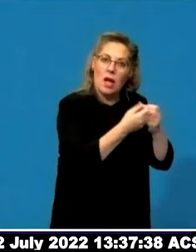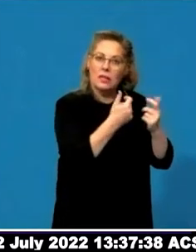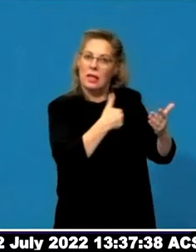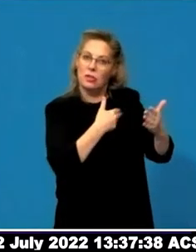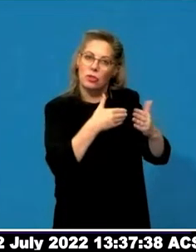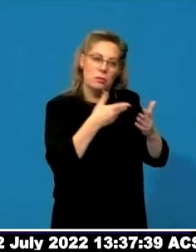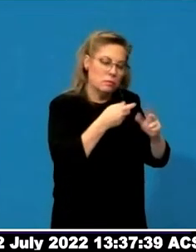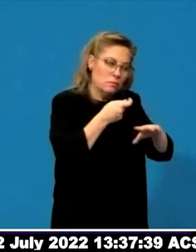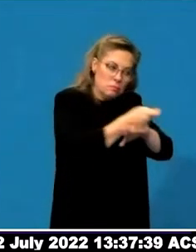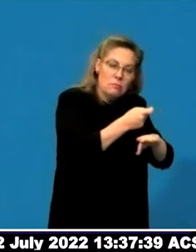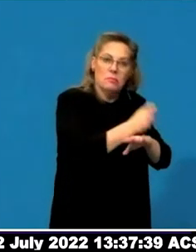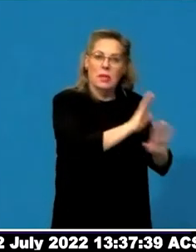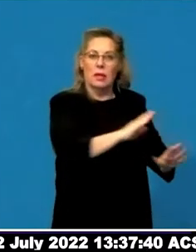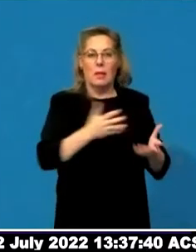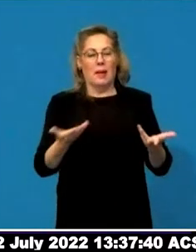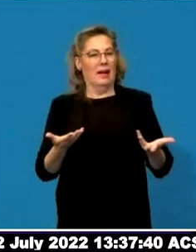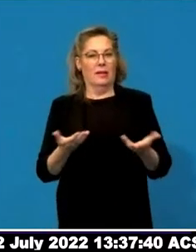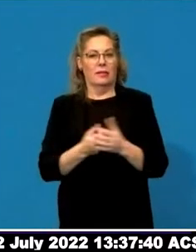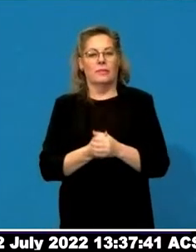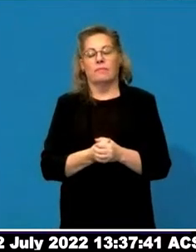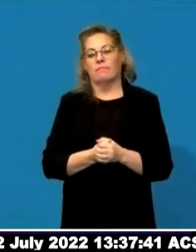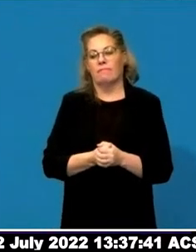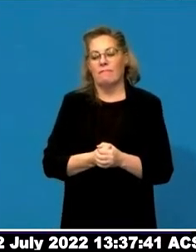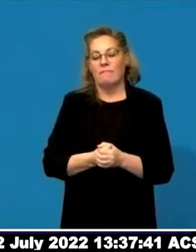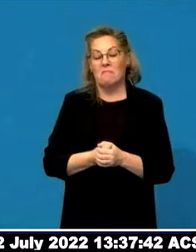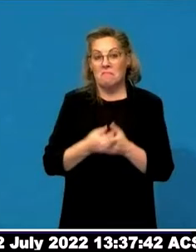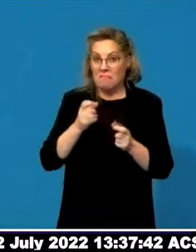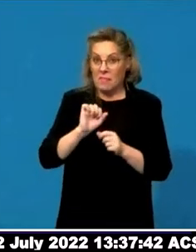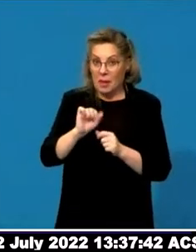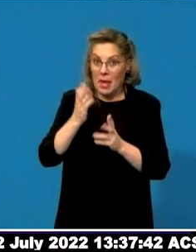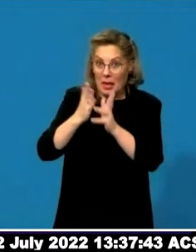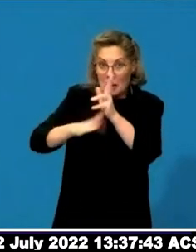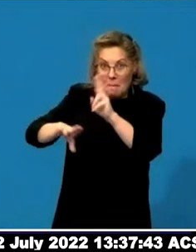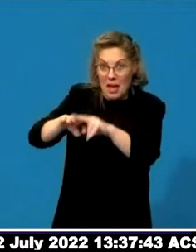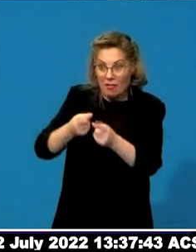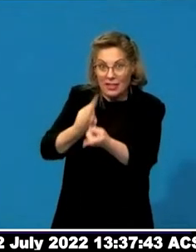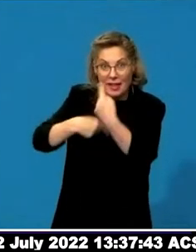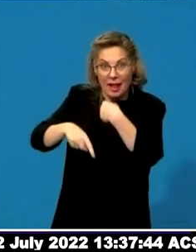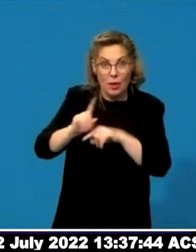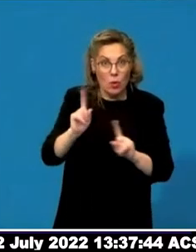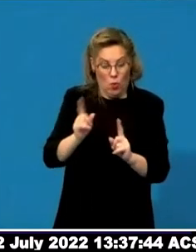tell you how they feel when their children are not at home with them? Yes. MS McMAHON: What sort of things do they say?